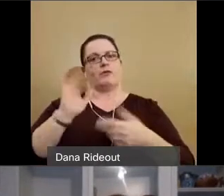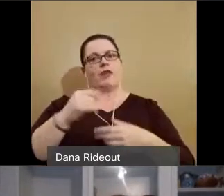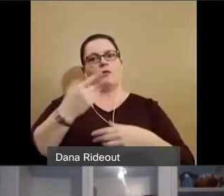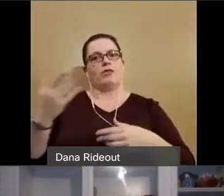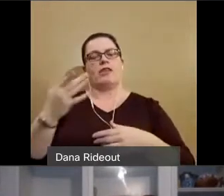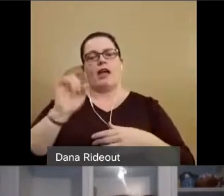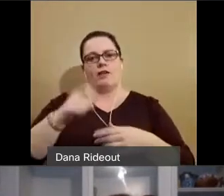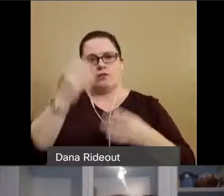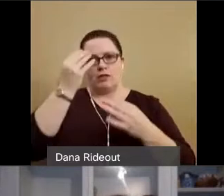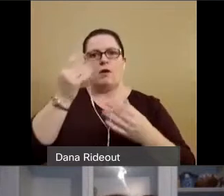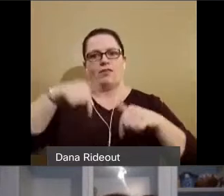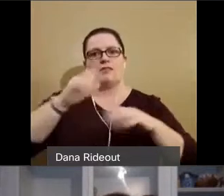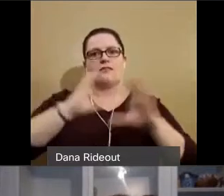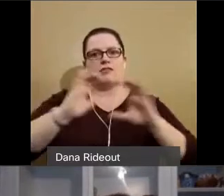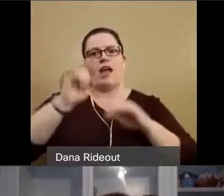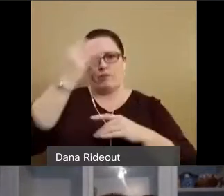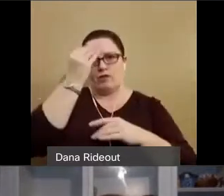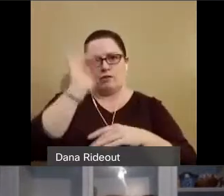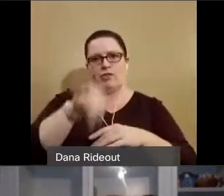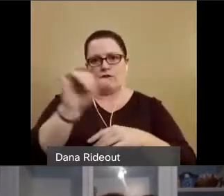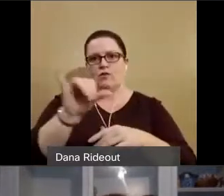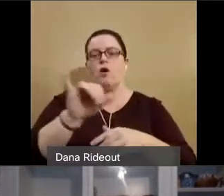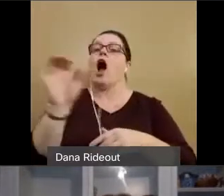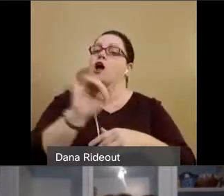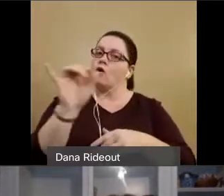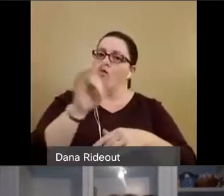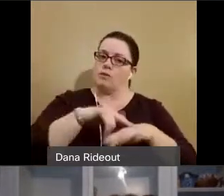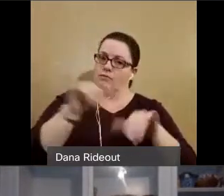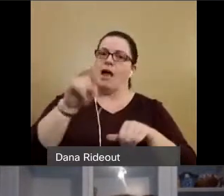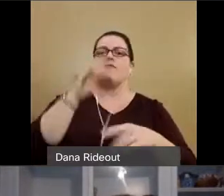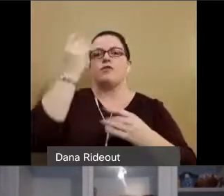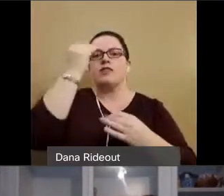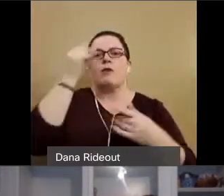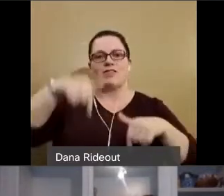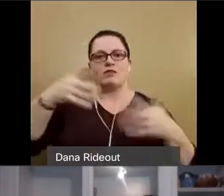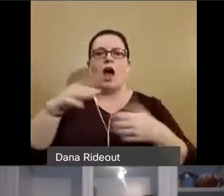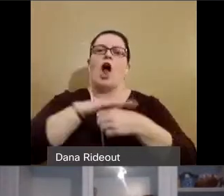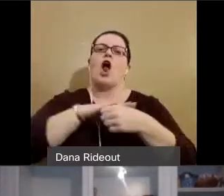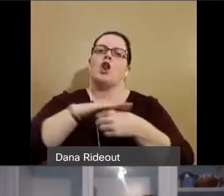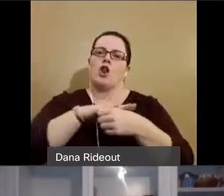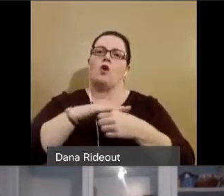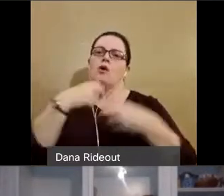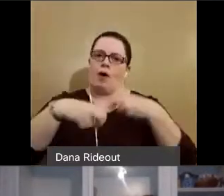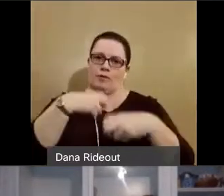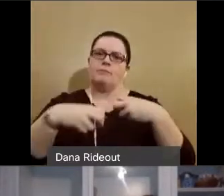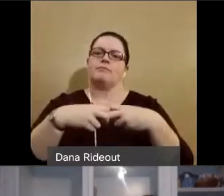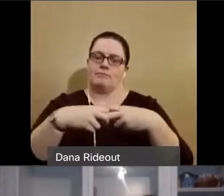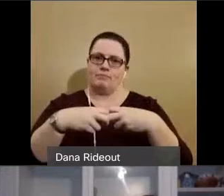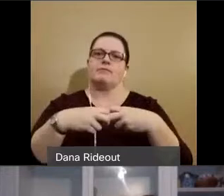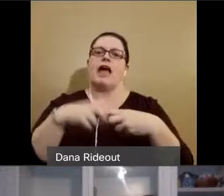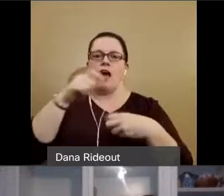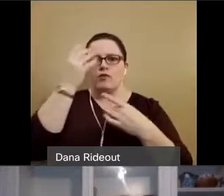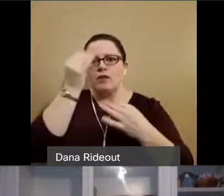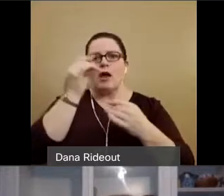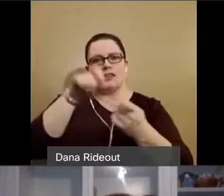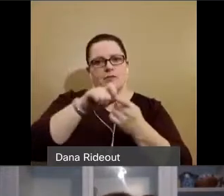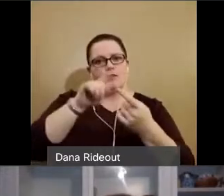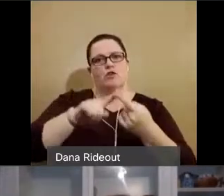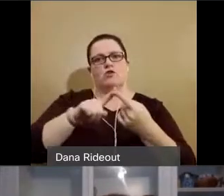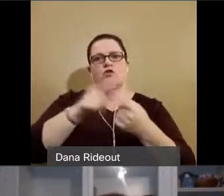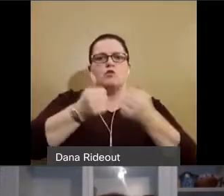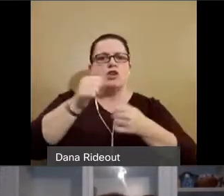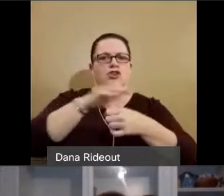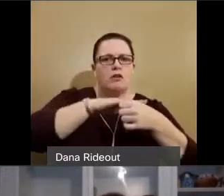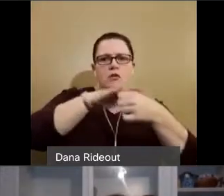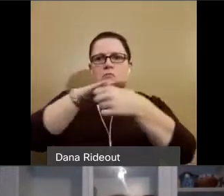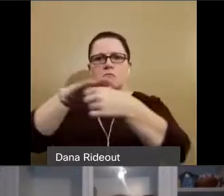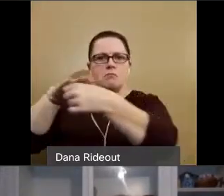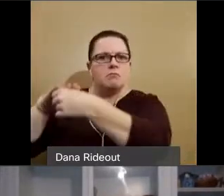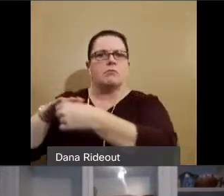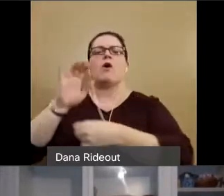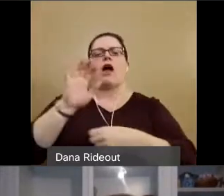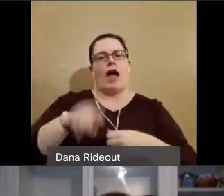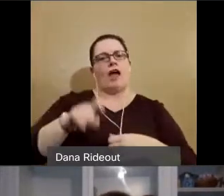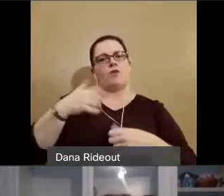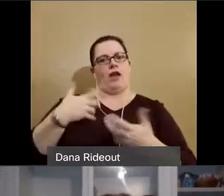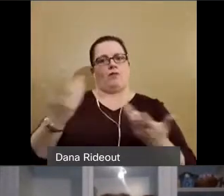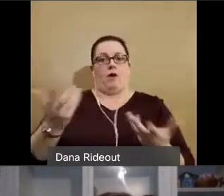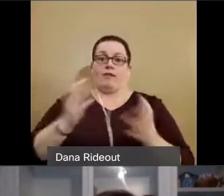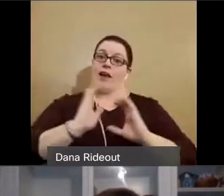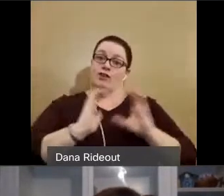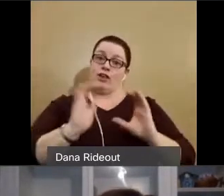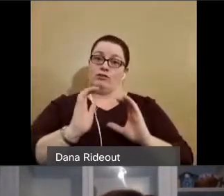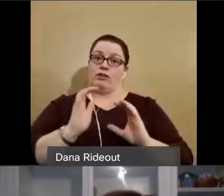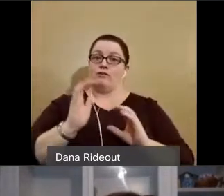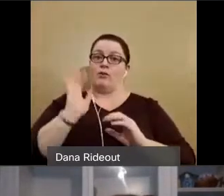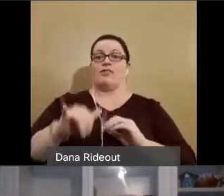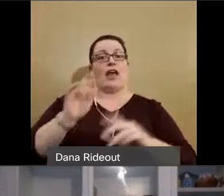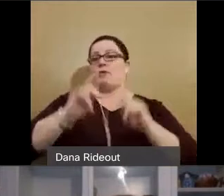We have to think about it but we also really have to think about this as being a local problem. And we have to think about it as being specific to certain areas. And we actually have to have conversations with people, which was what no, 1 likes about my research. I have to tell everybody.